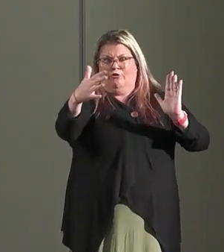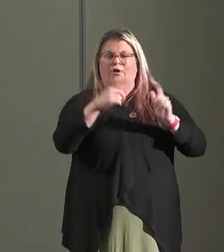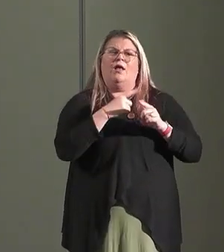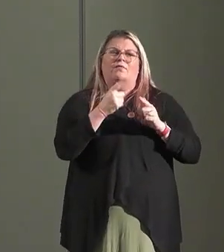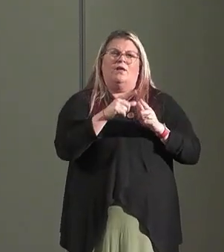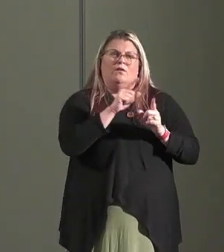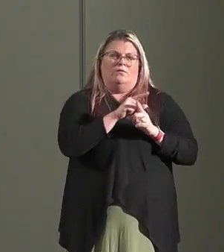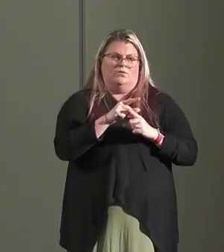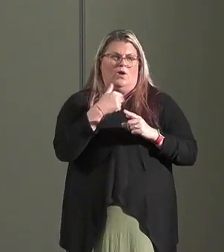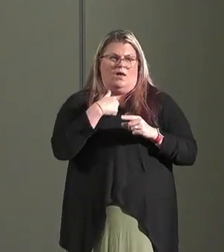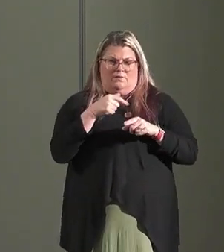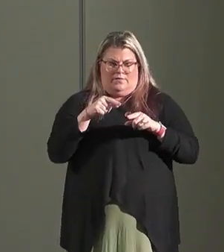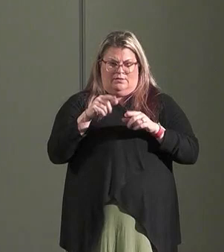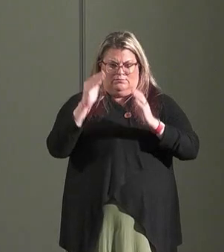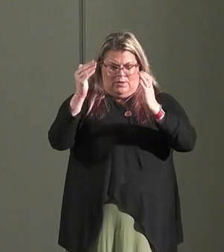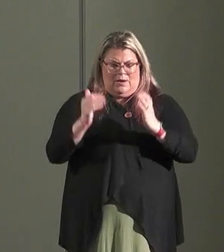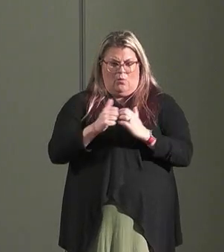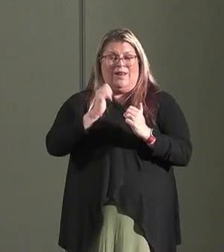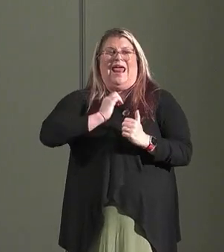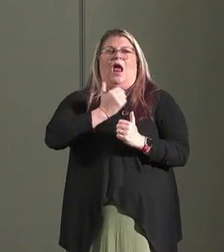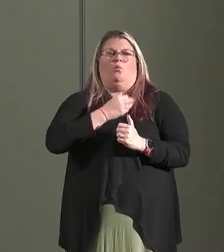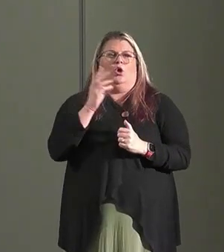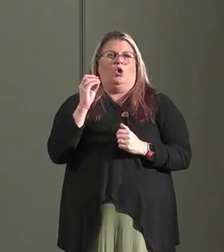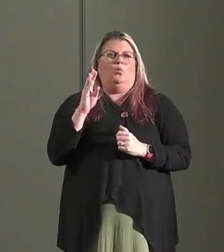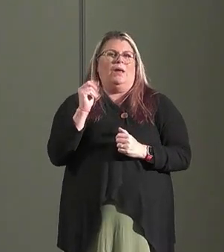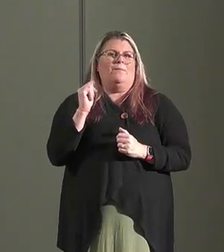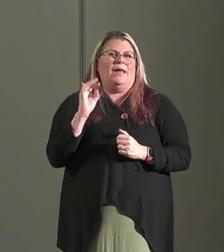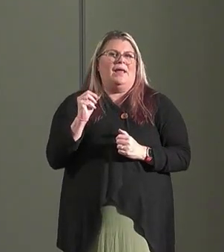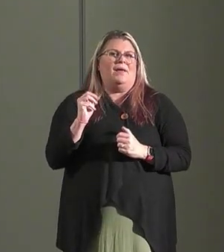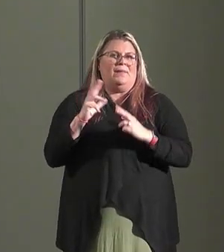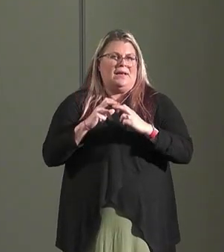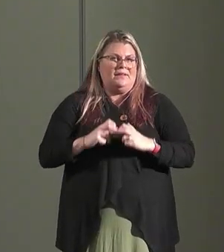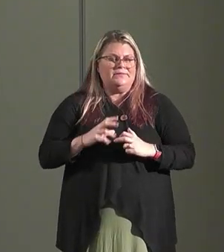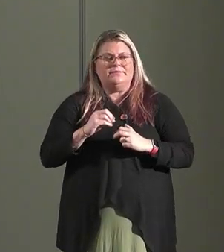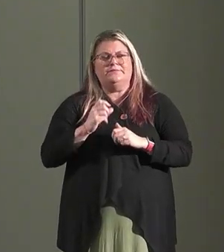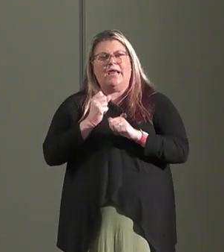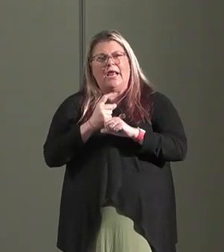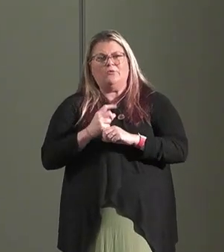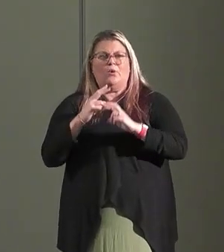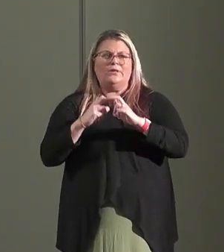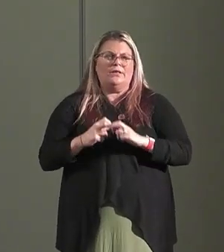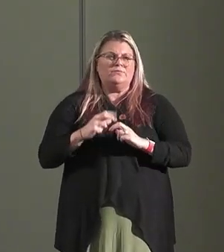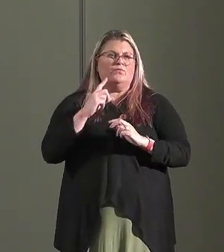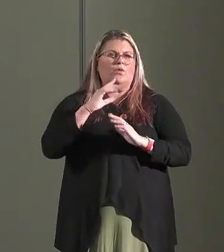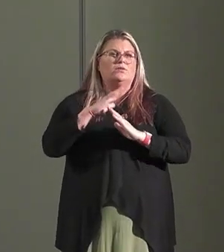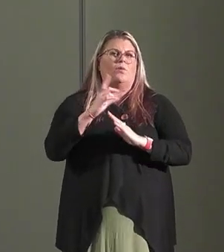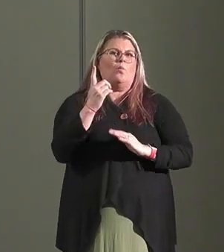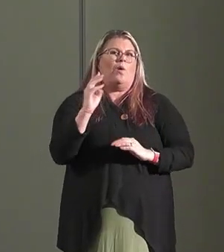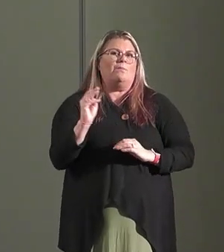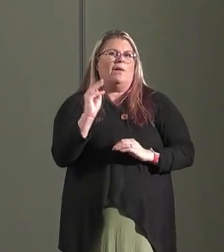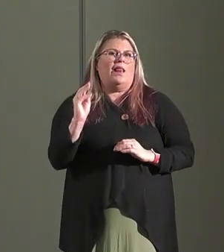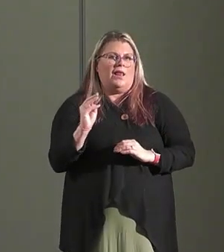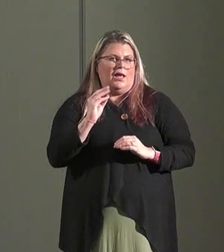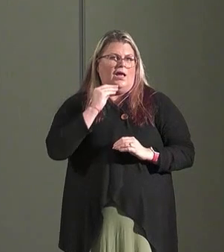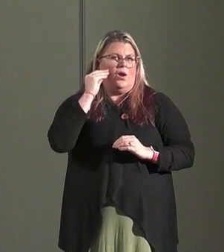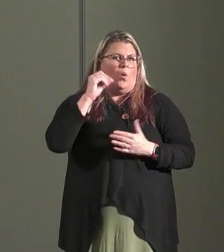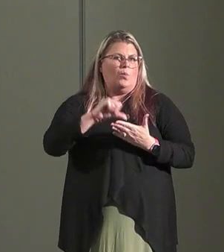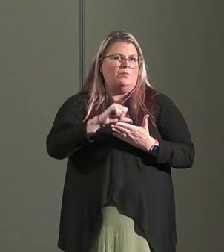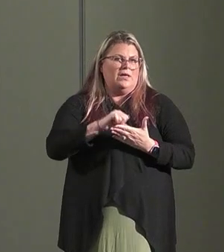WebAIM Million analysis, annual analysis of top 1 million home pages. We get a sense of how the